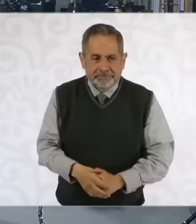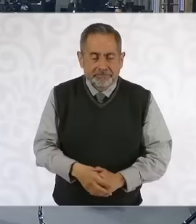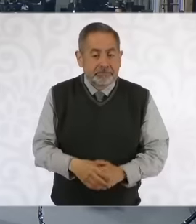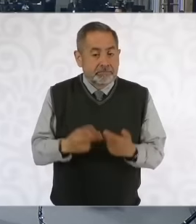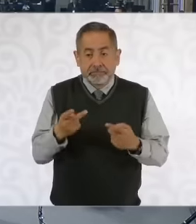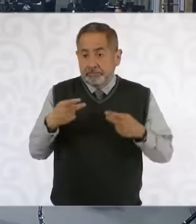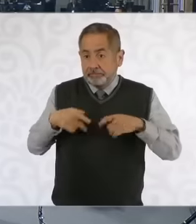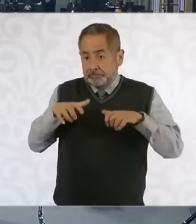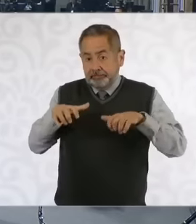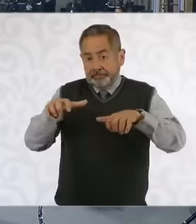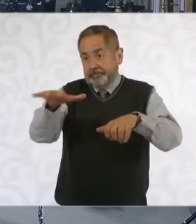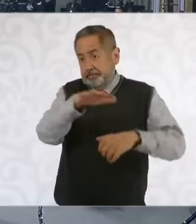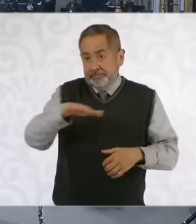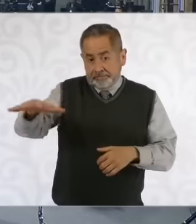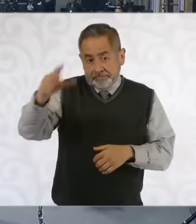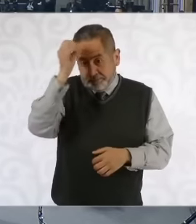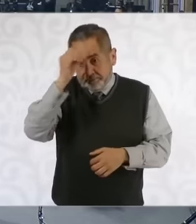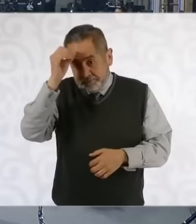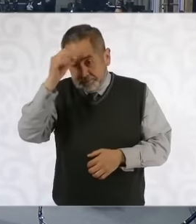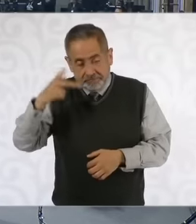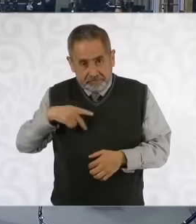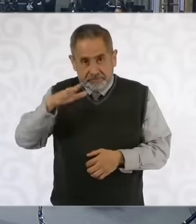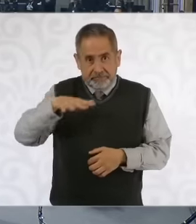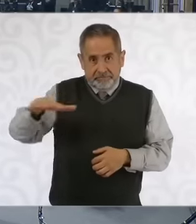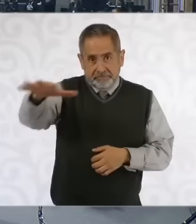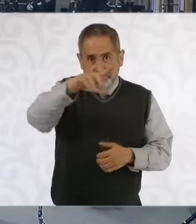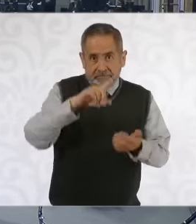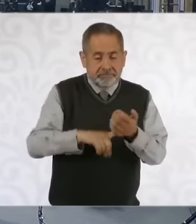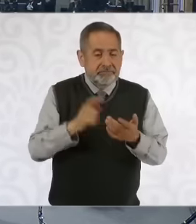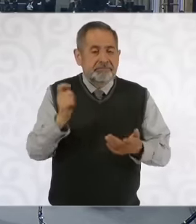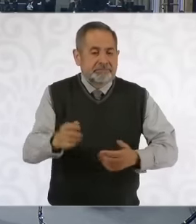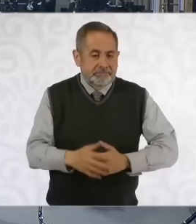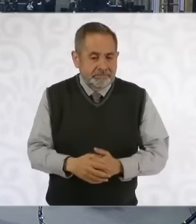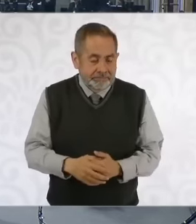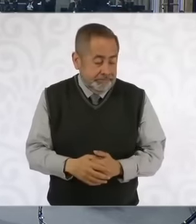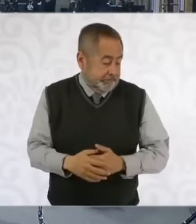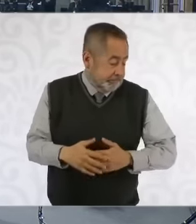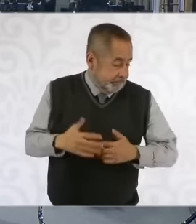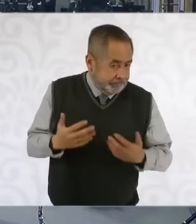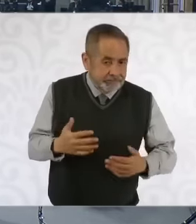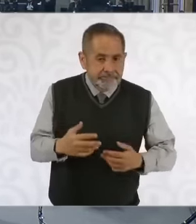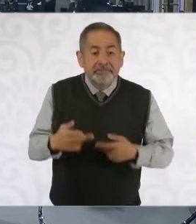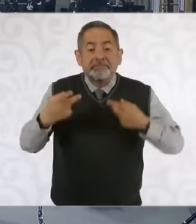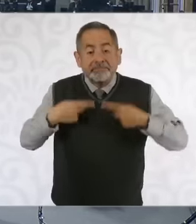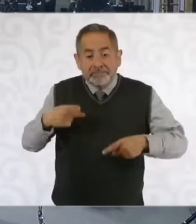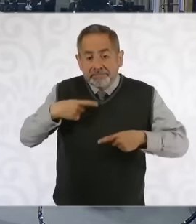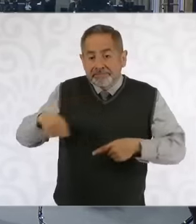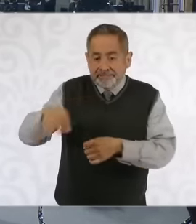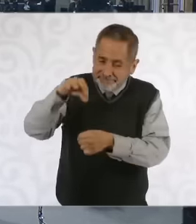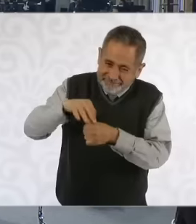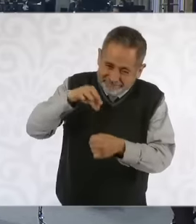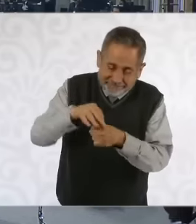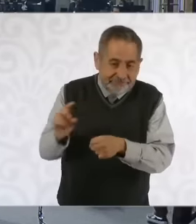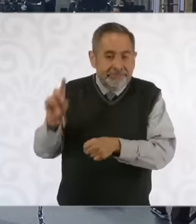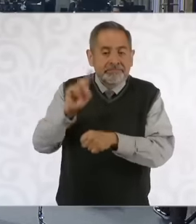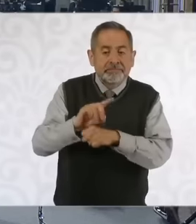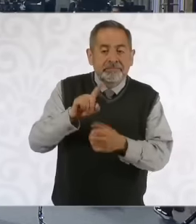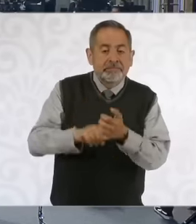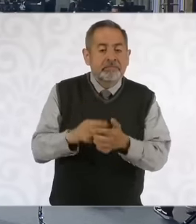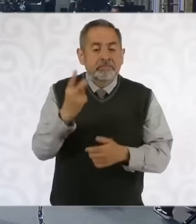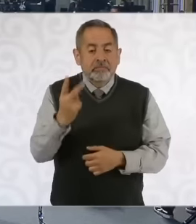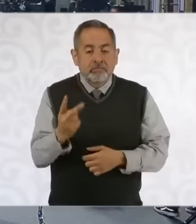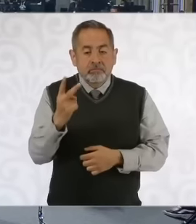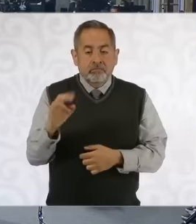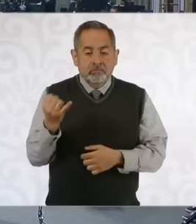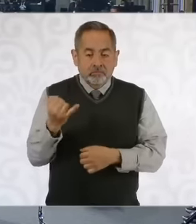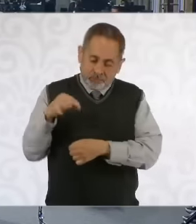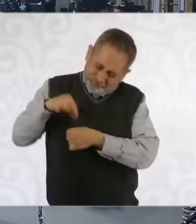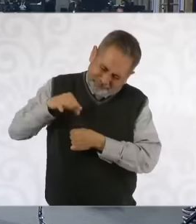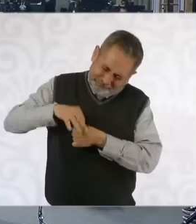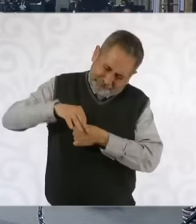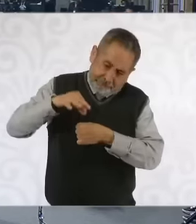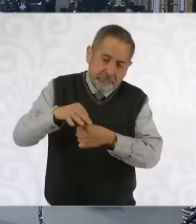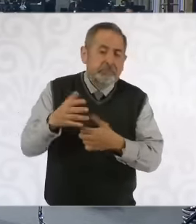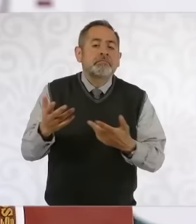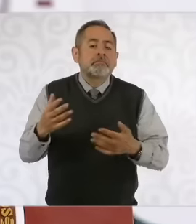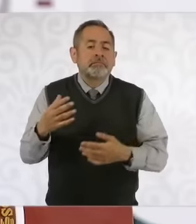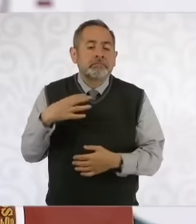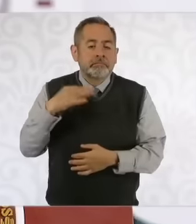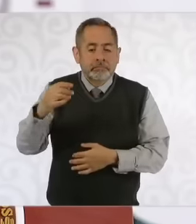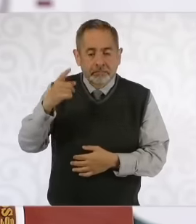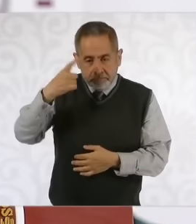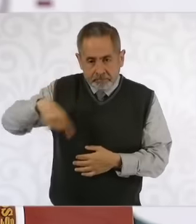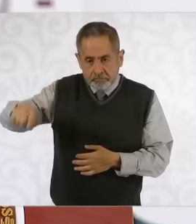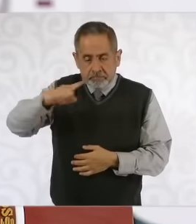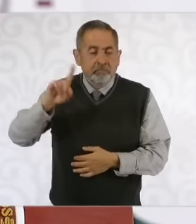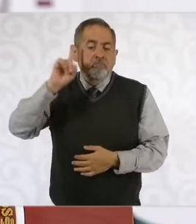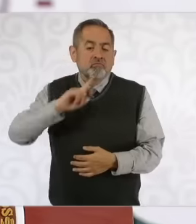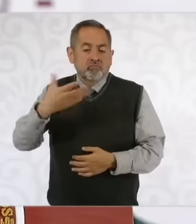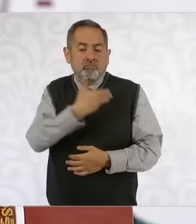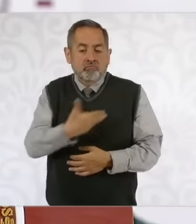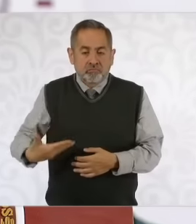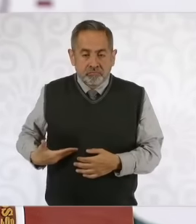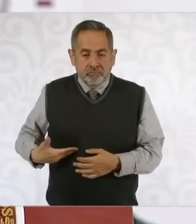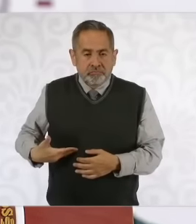people think. But in addition, the people voted on June 2 and voted for the president freely